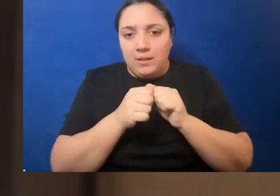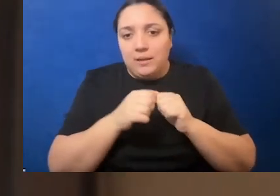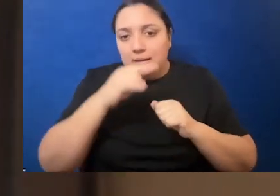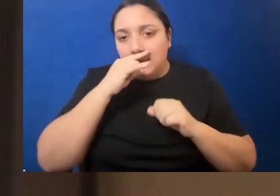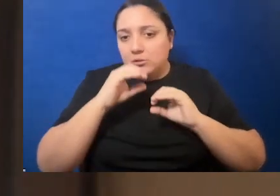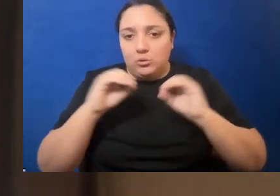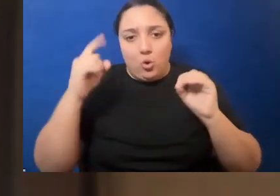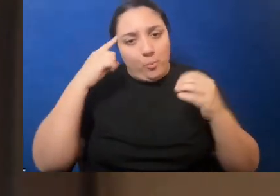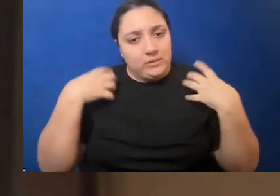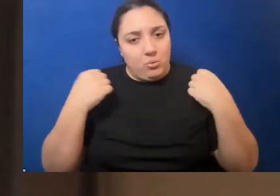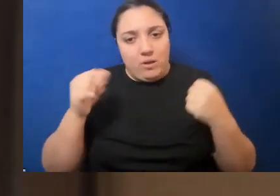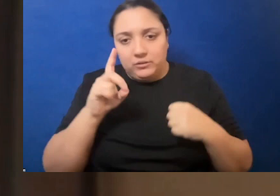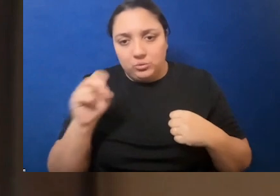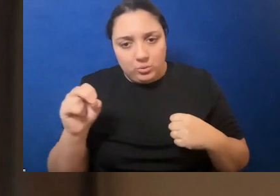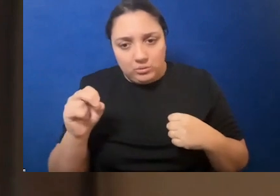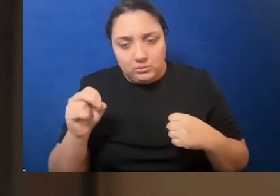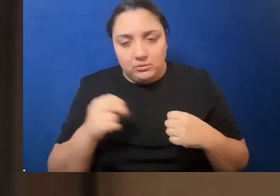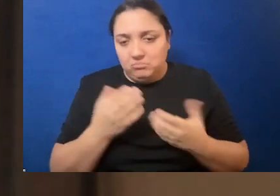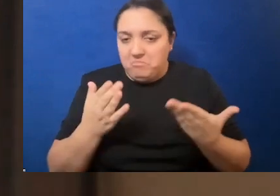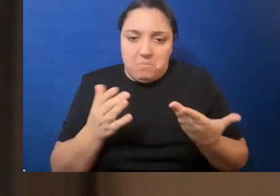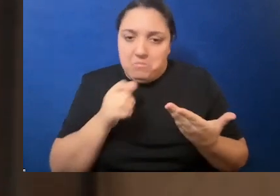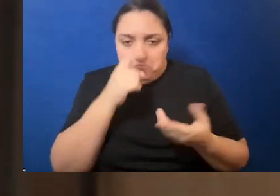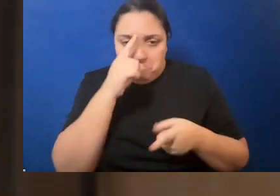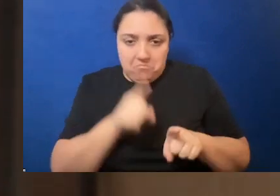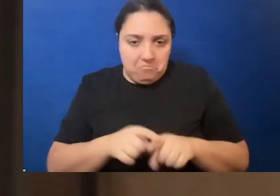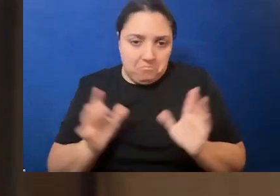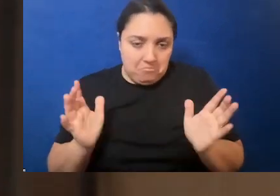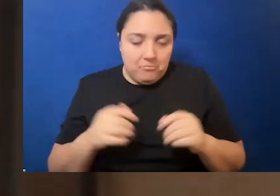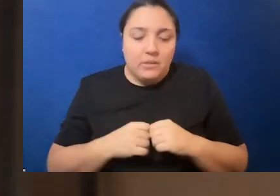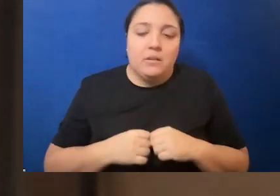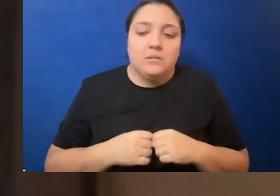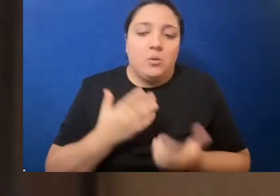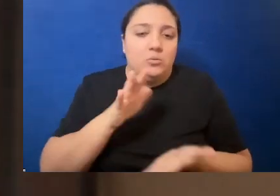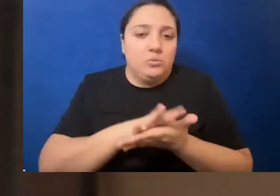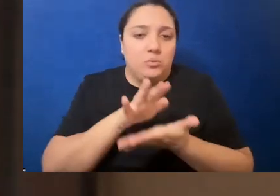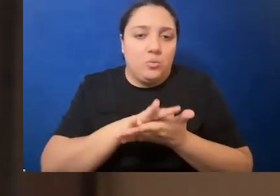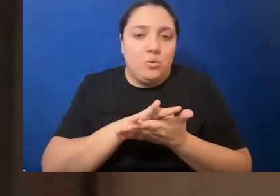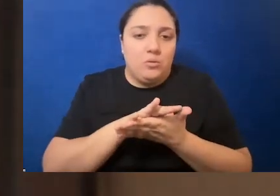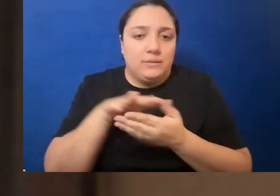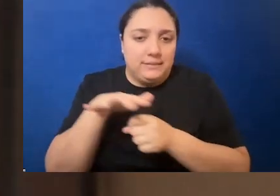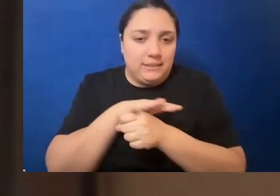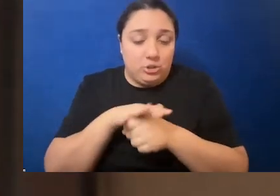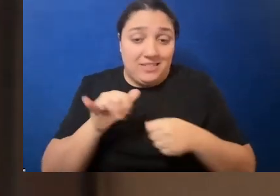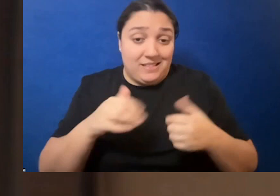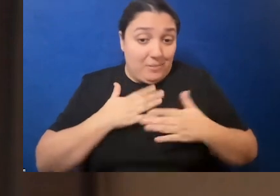MENTAL HEALTH DISORDERS MAY NOT AGREE WITH THAT. FROM THE SCHOOL'S PERSPECTIVE THAT IS SOMETHING IN OUR